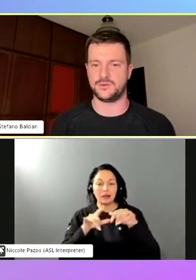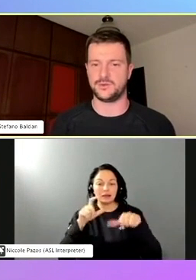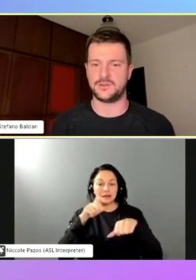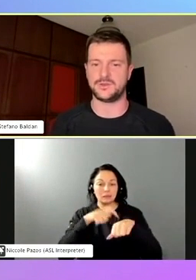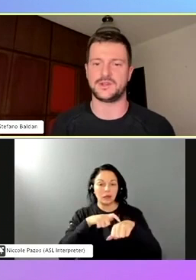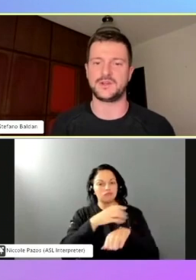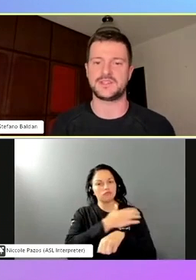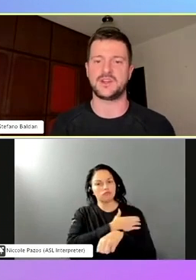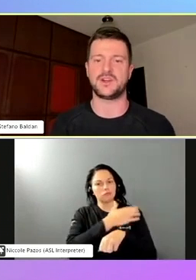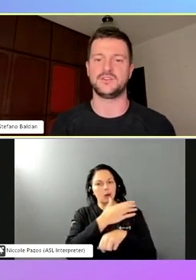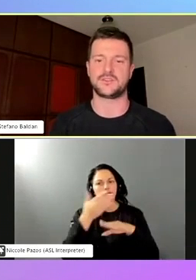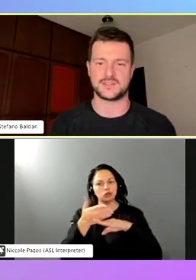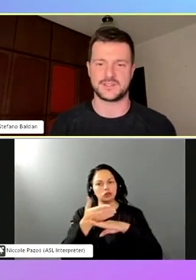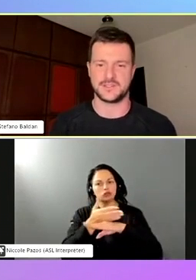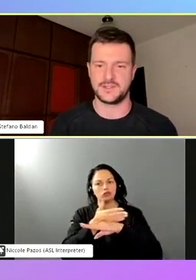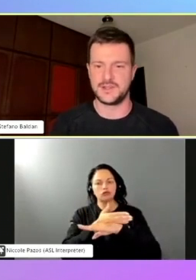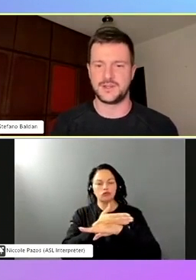for people that can actually see what's happening in board.